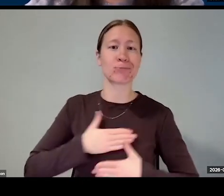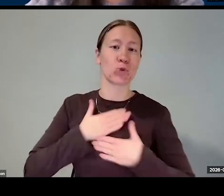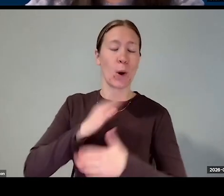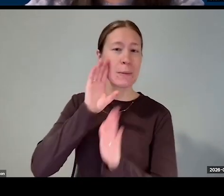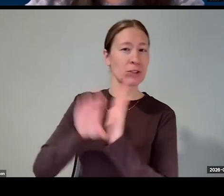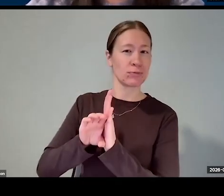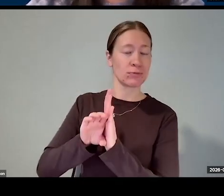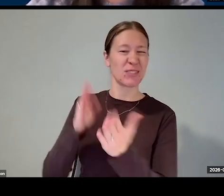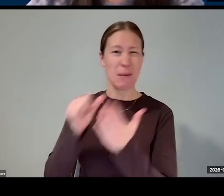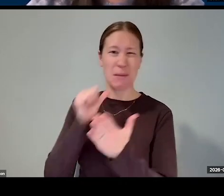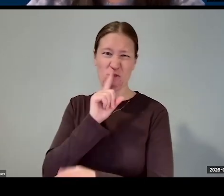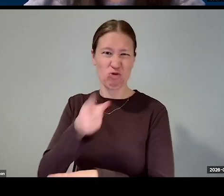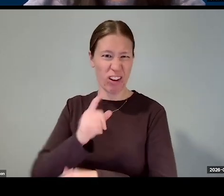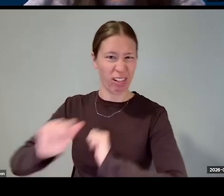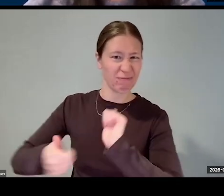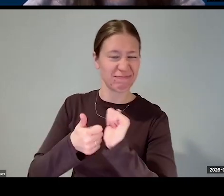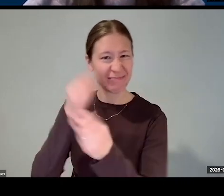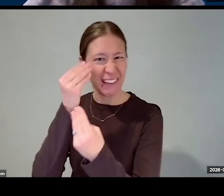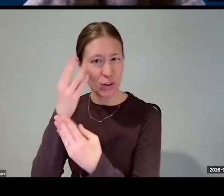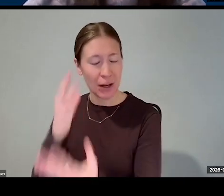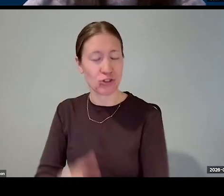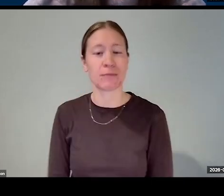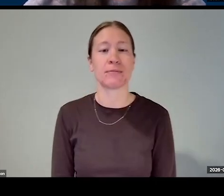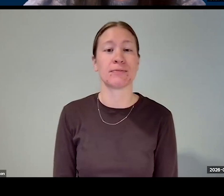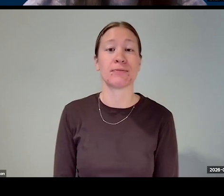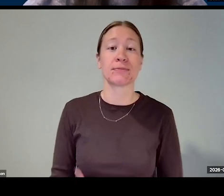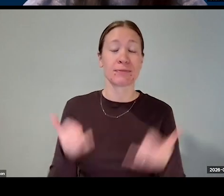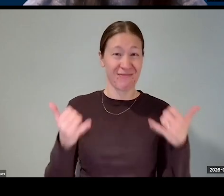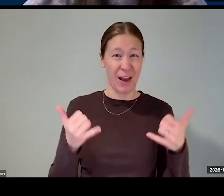In Google Slides there's currently no built-in feature